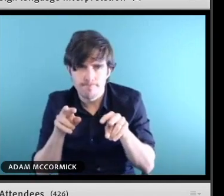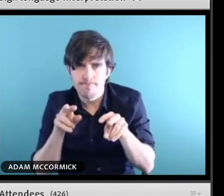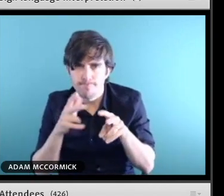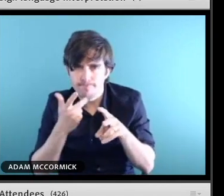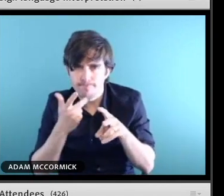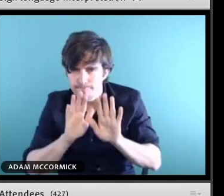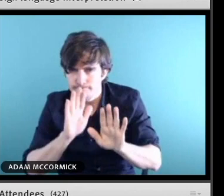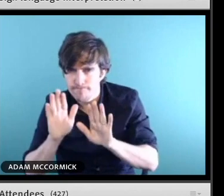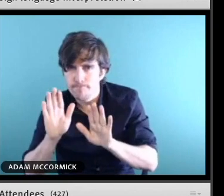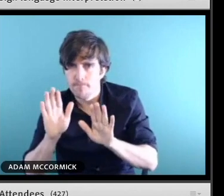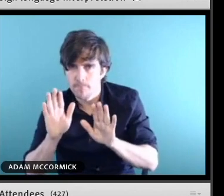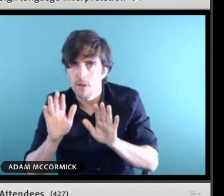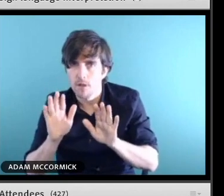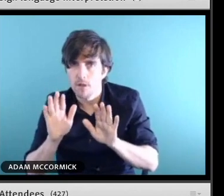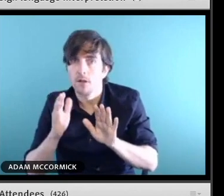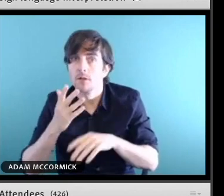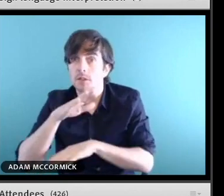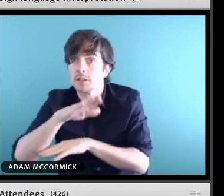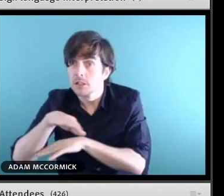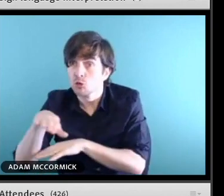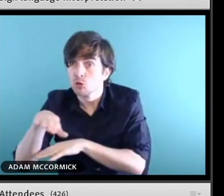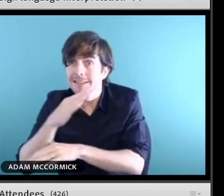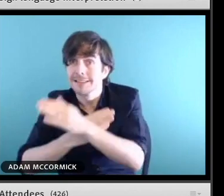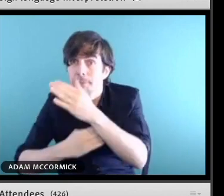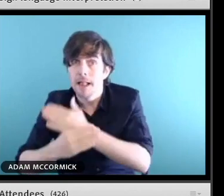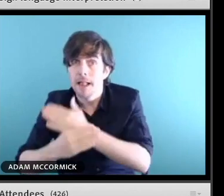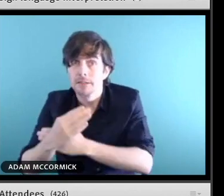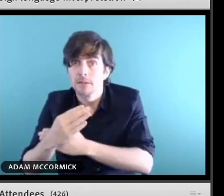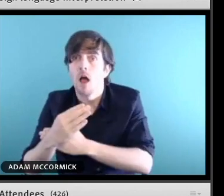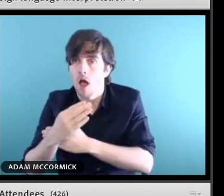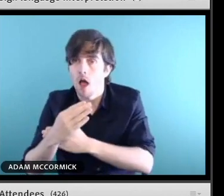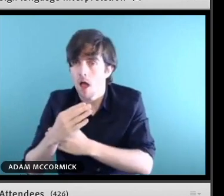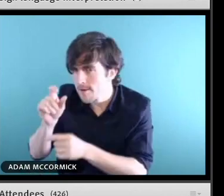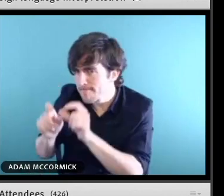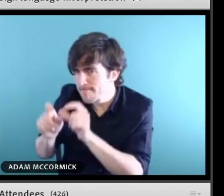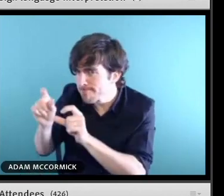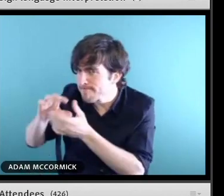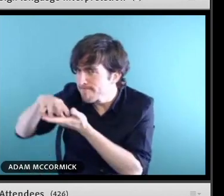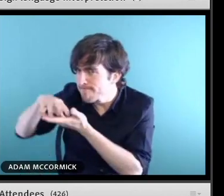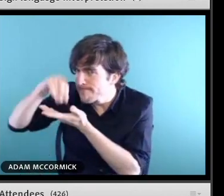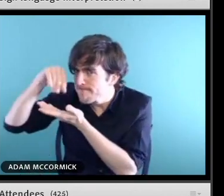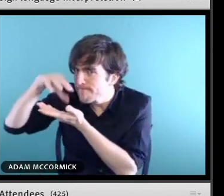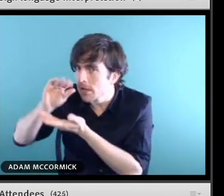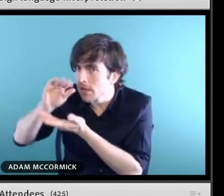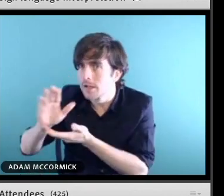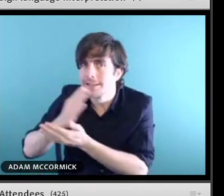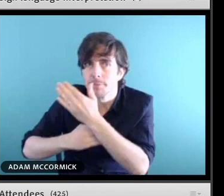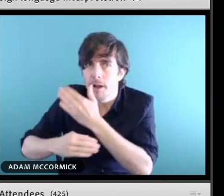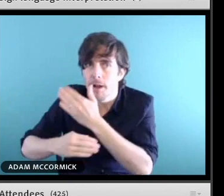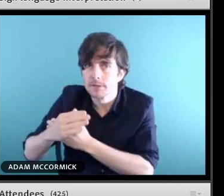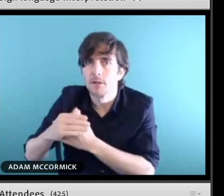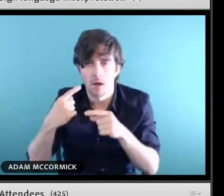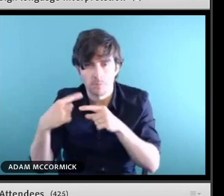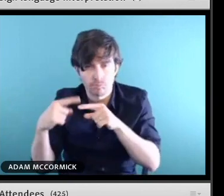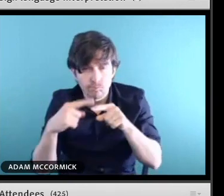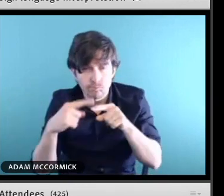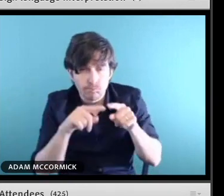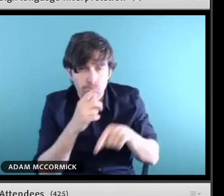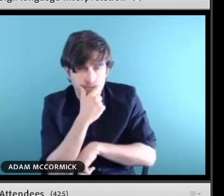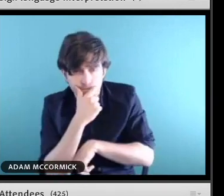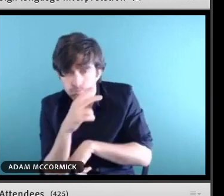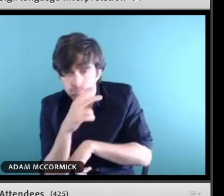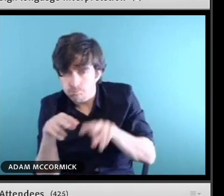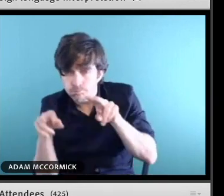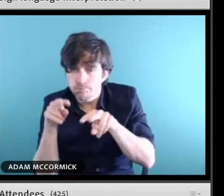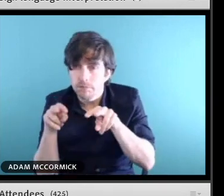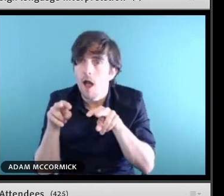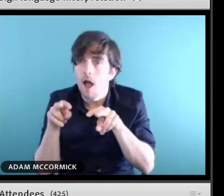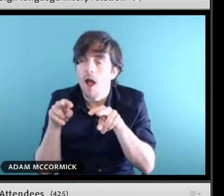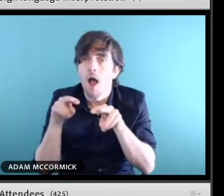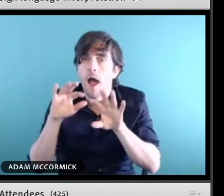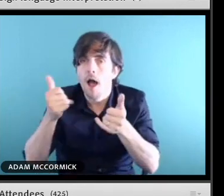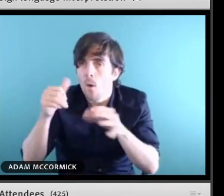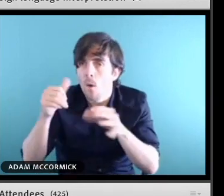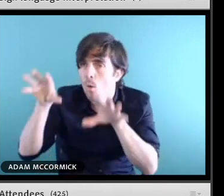easy to get information around COVID‑19. That is because the media that is being used,